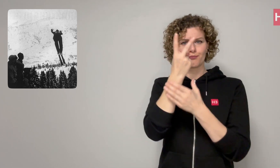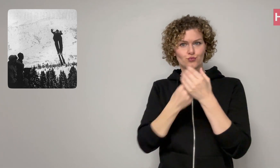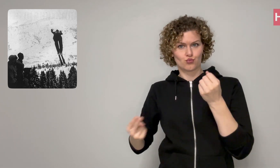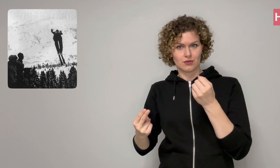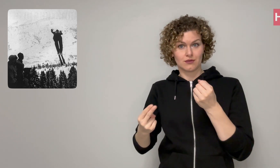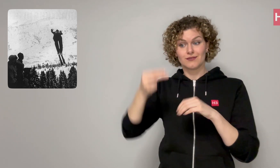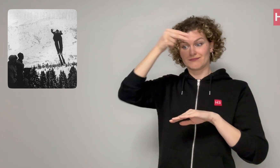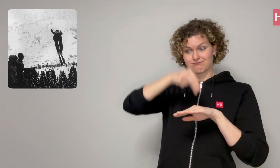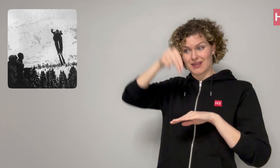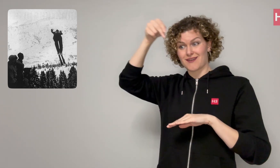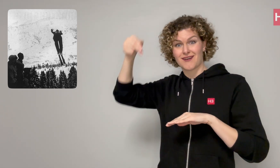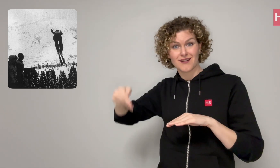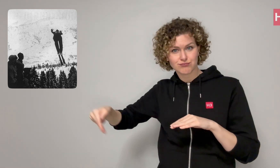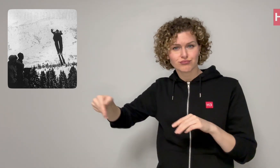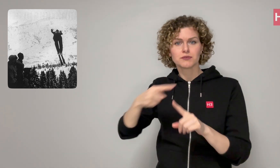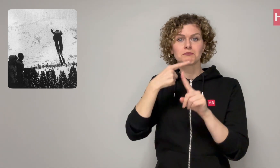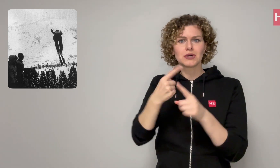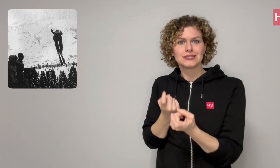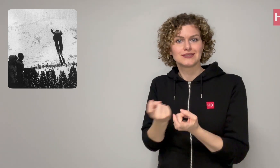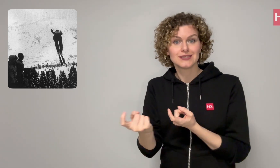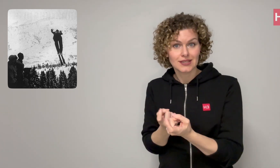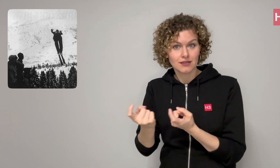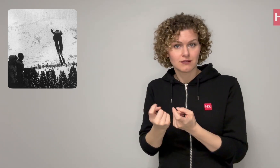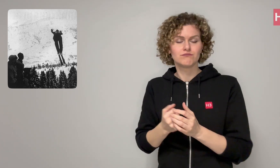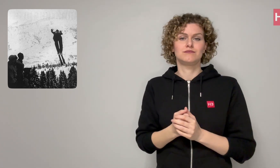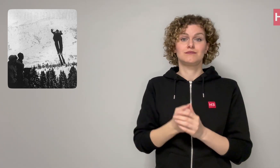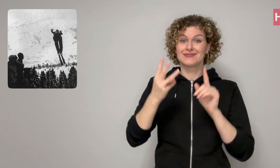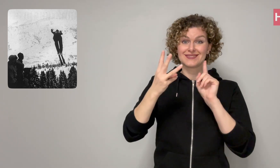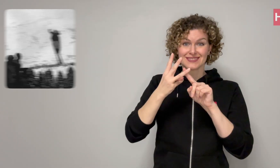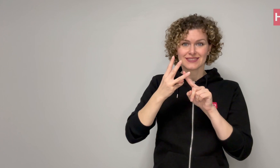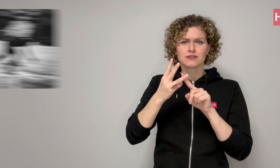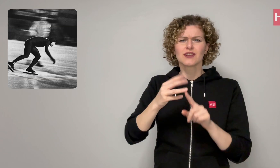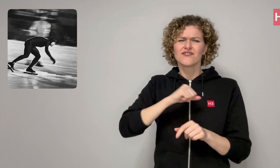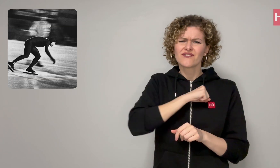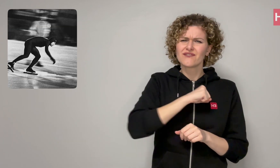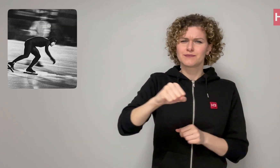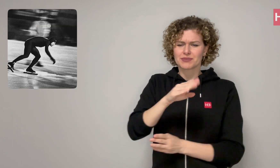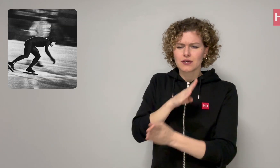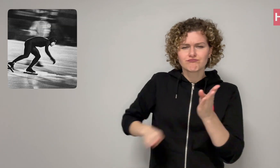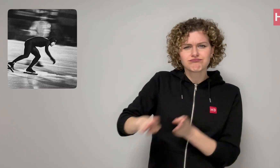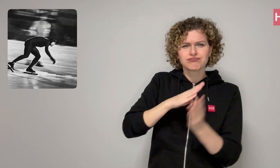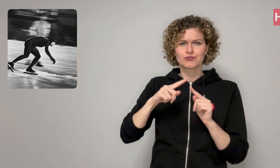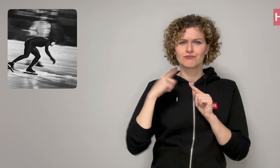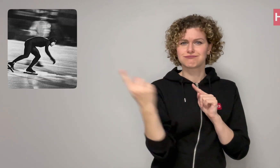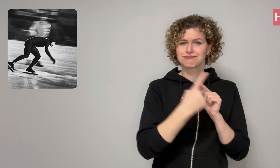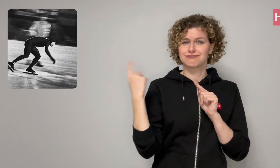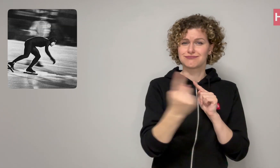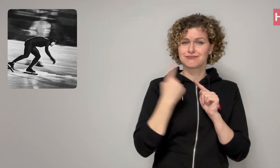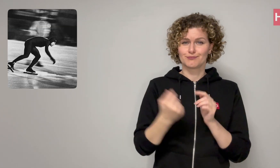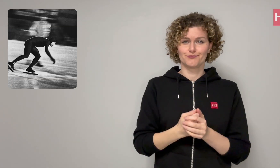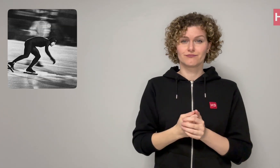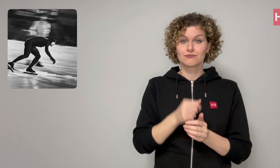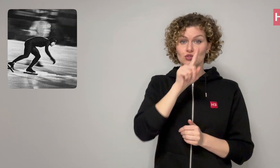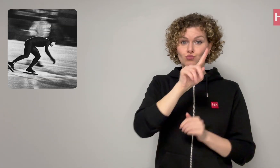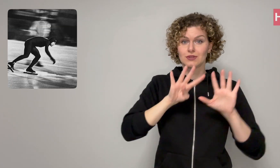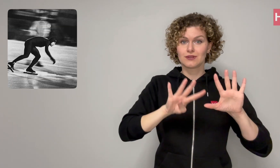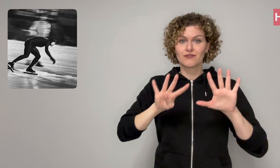nordic combined, and speed skating. Speed skating